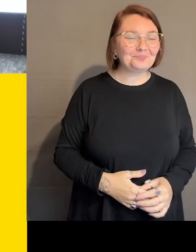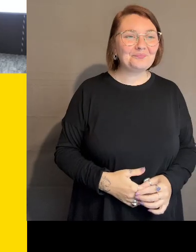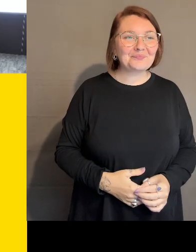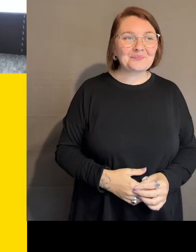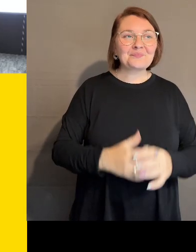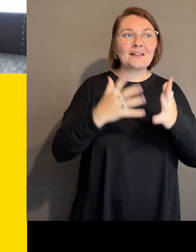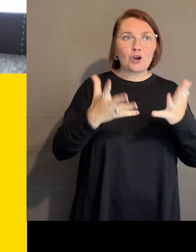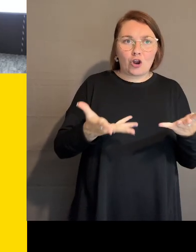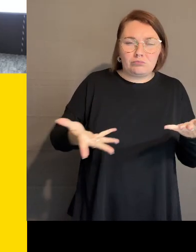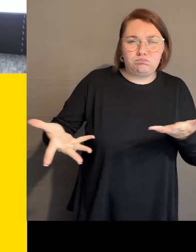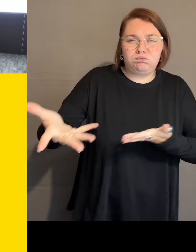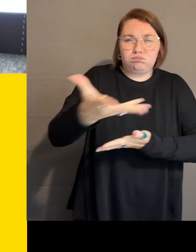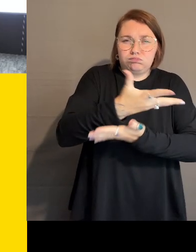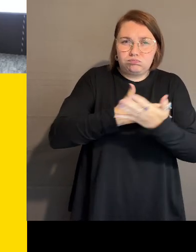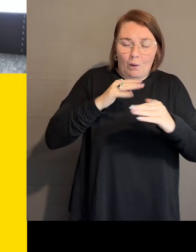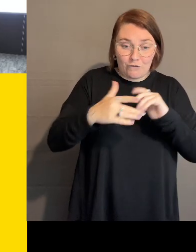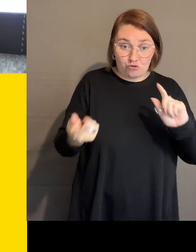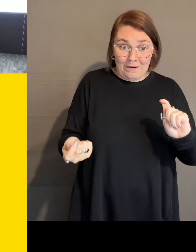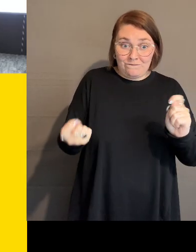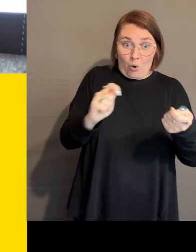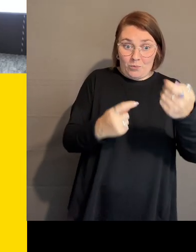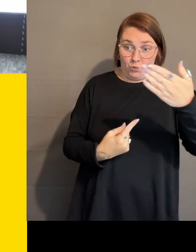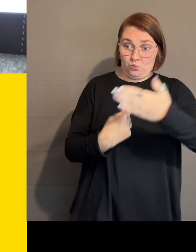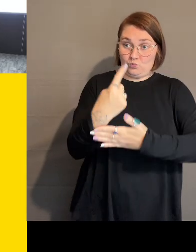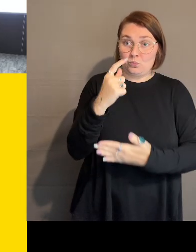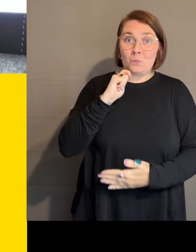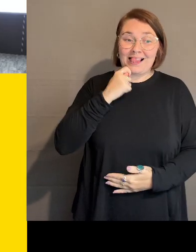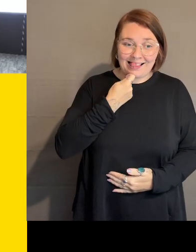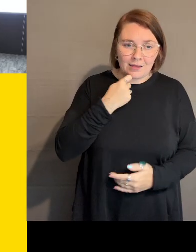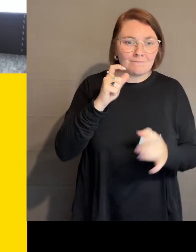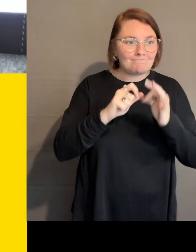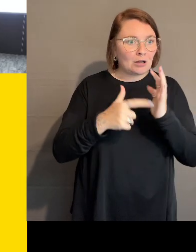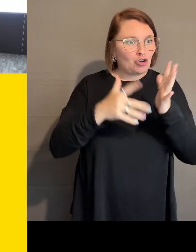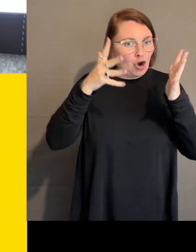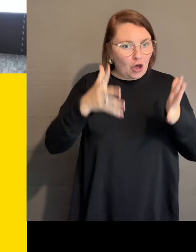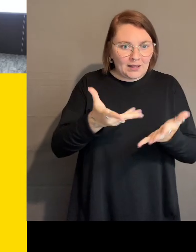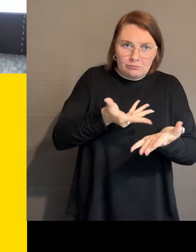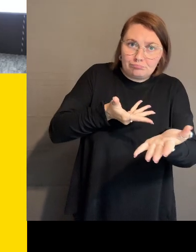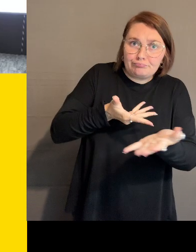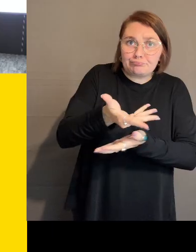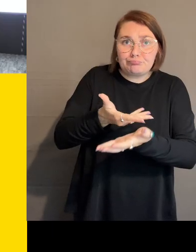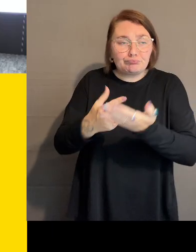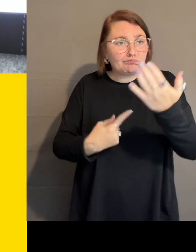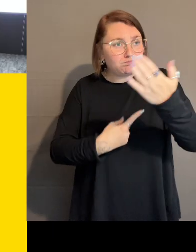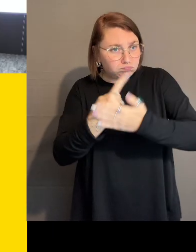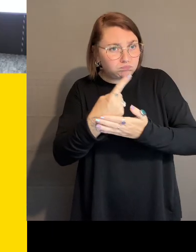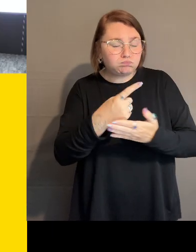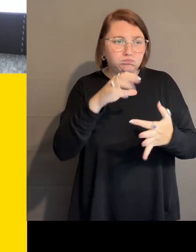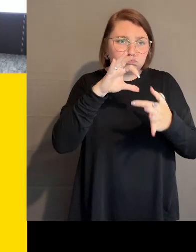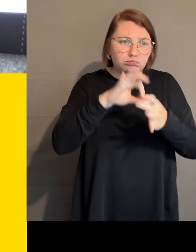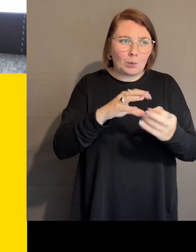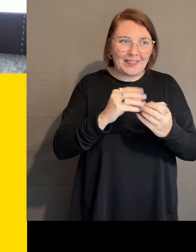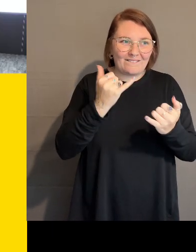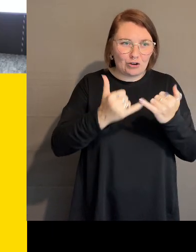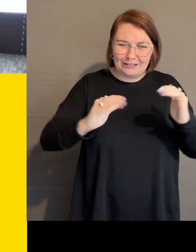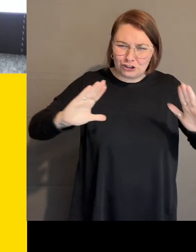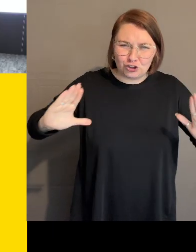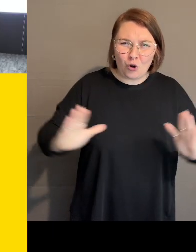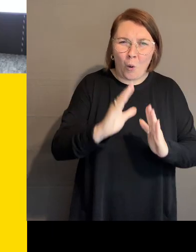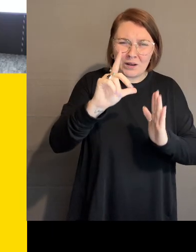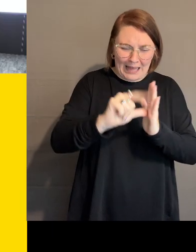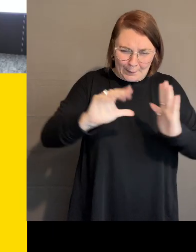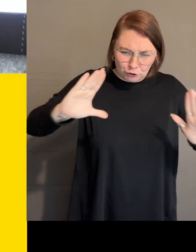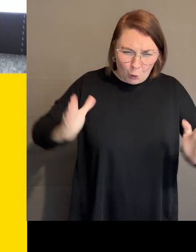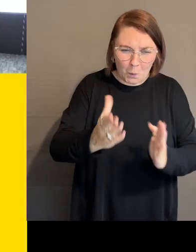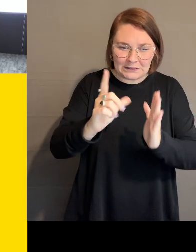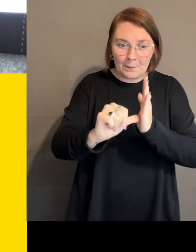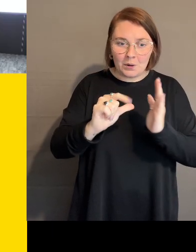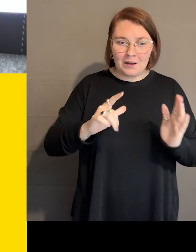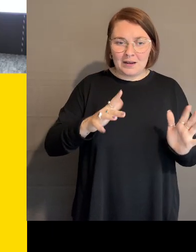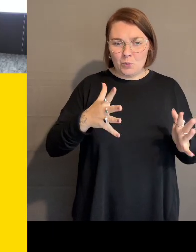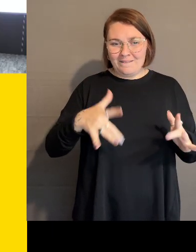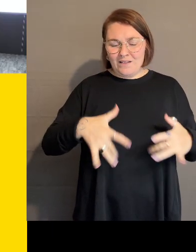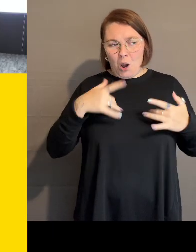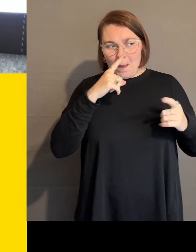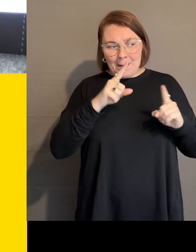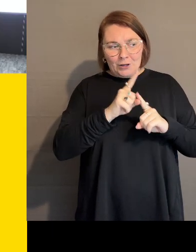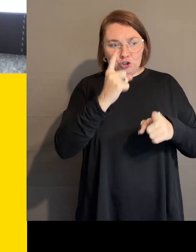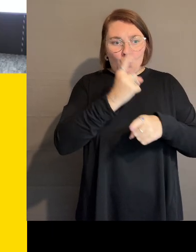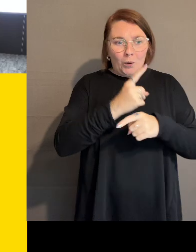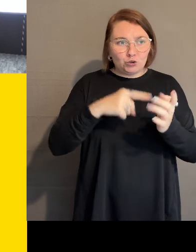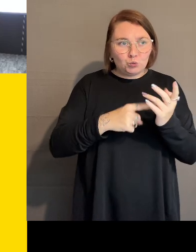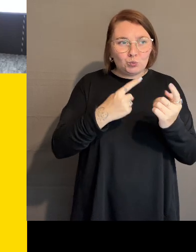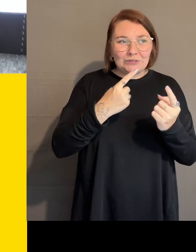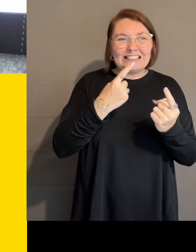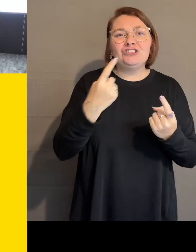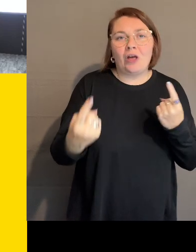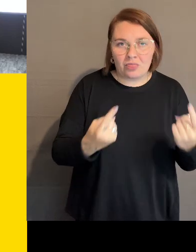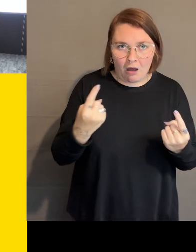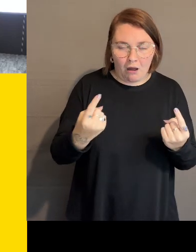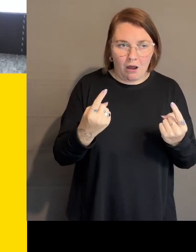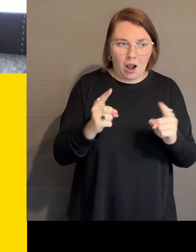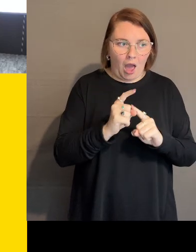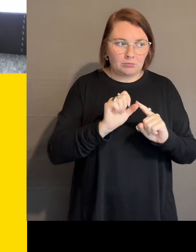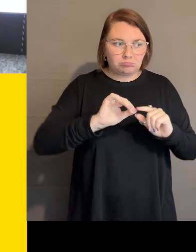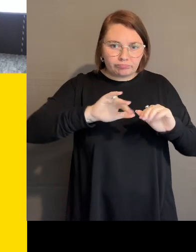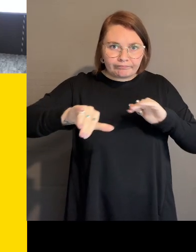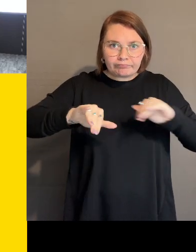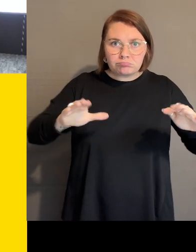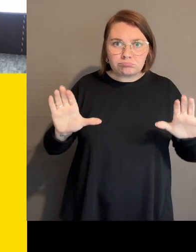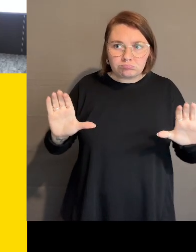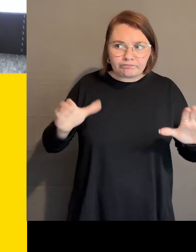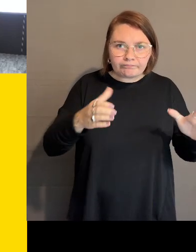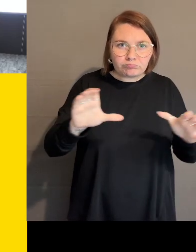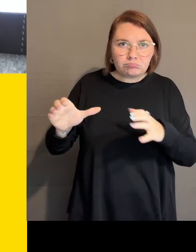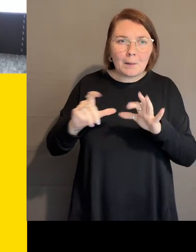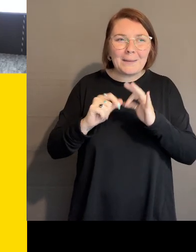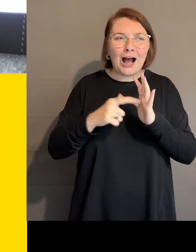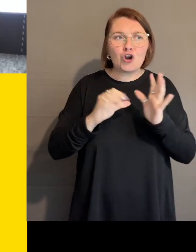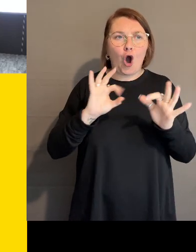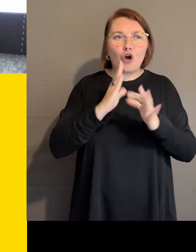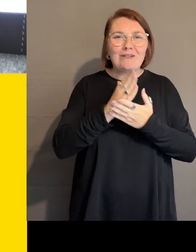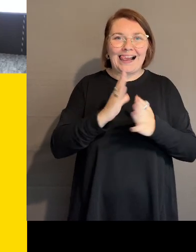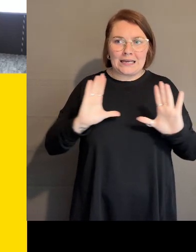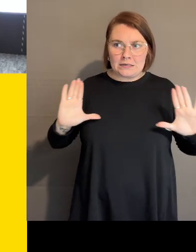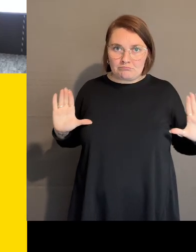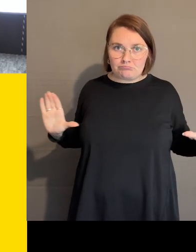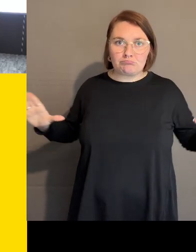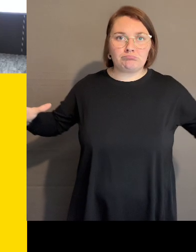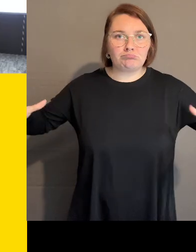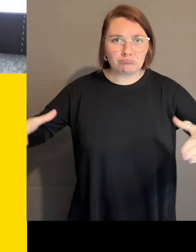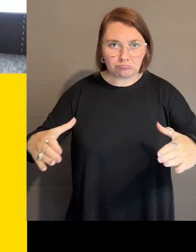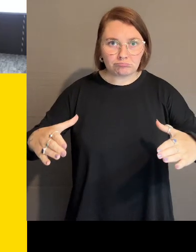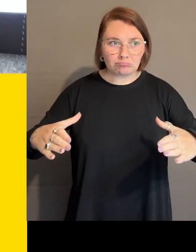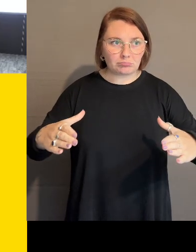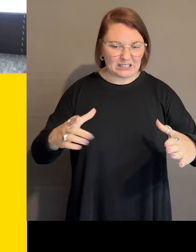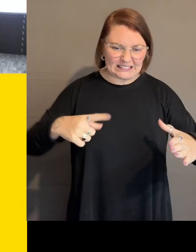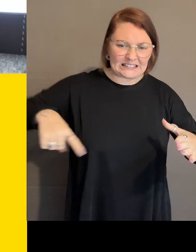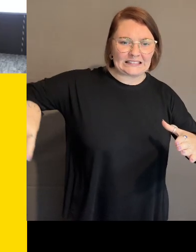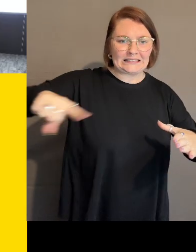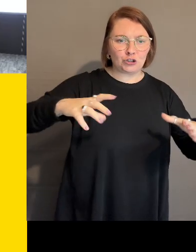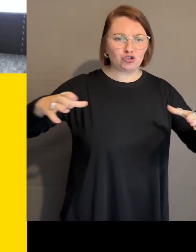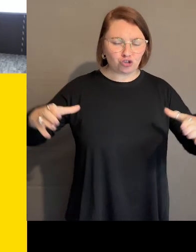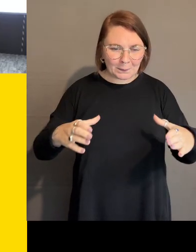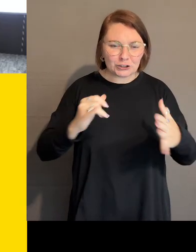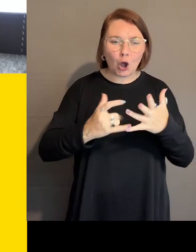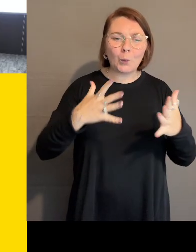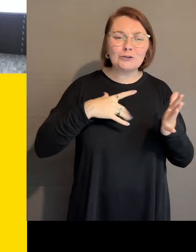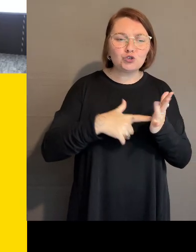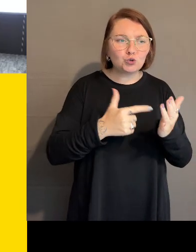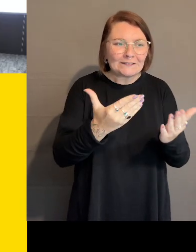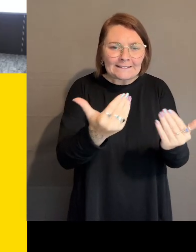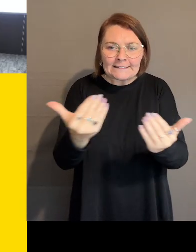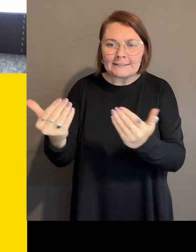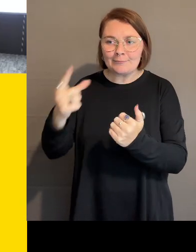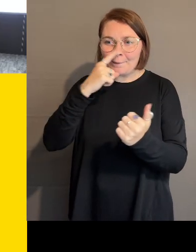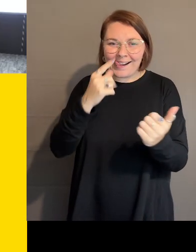there were lots of discussions around this reform that was happening, but a lot of the consultations that were happening were happening with really short kind of timescales, so we sort of thought, people are kind of talking to each other in their own sorts of spaces, but not necessarily kind of talking as part of a broader sort of group. So we wanted to bring people together